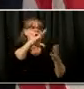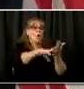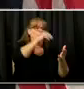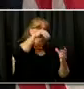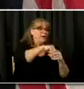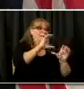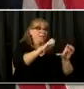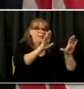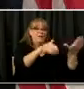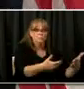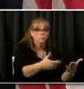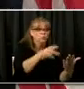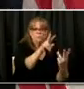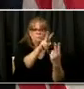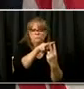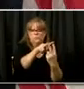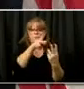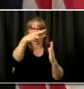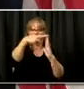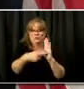it's also important that kids need that connection to a school